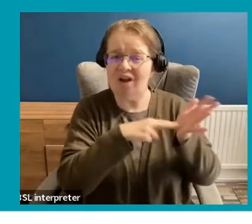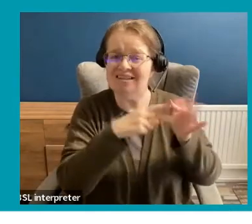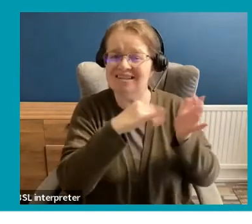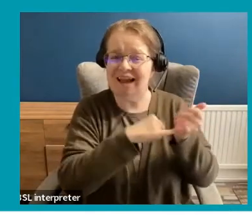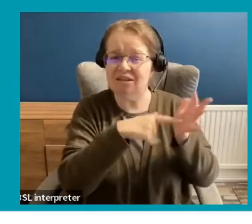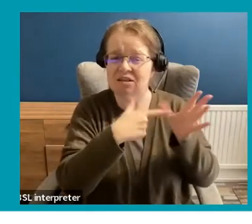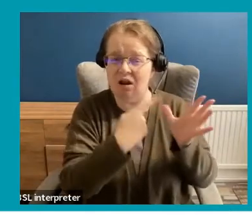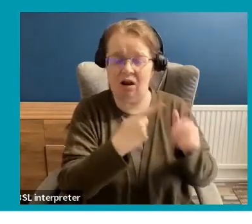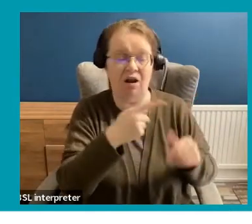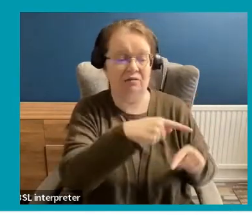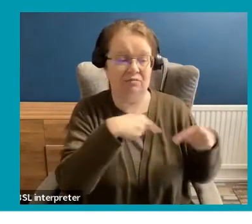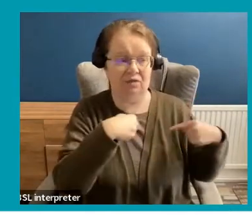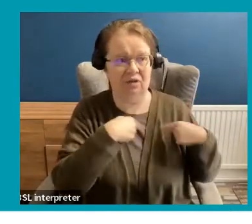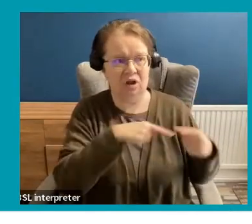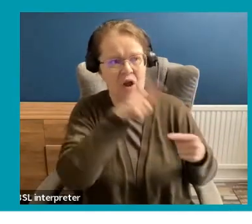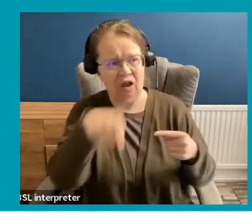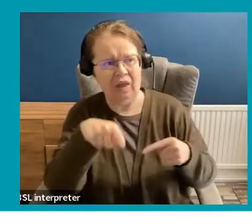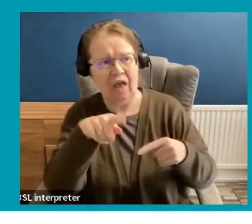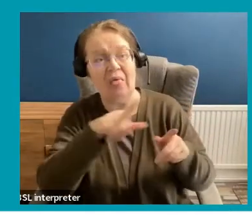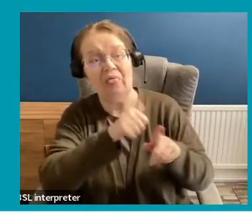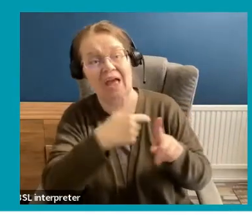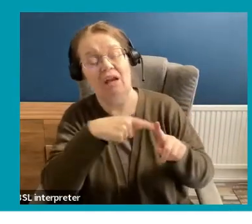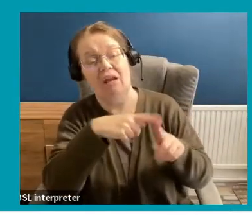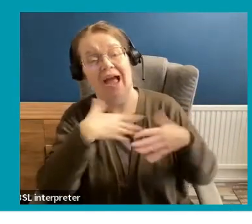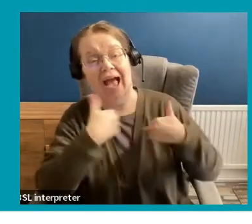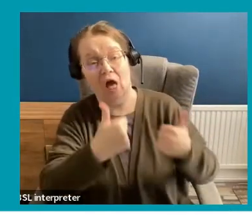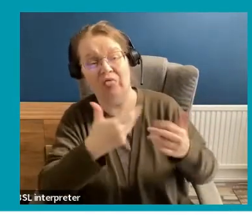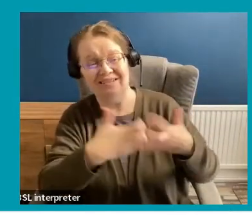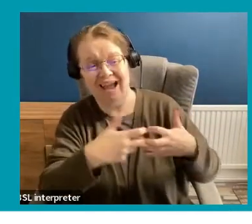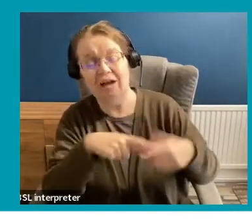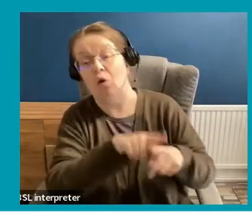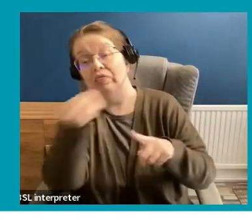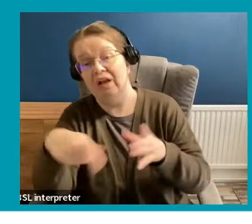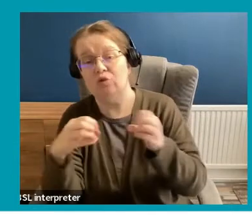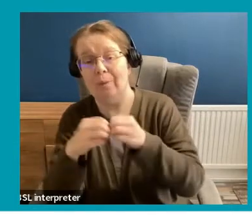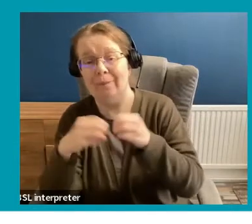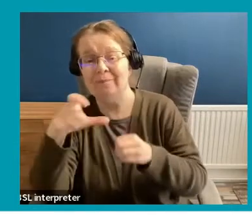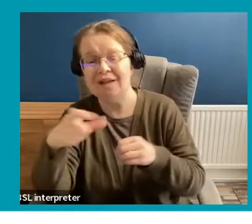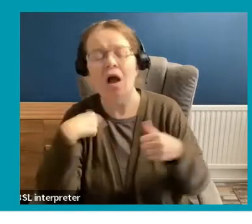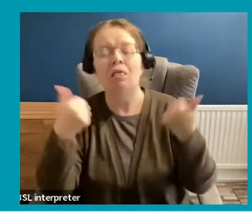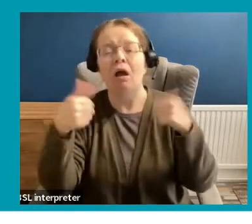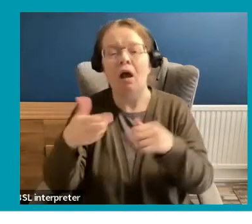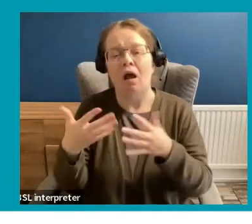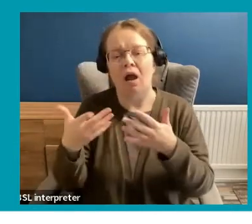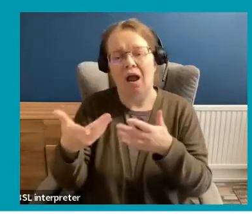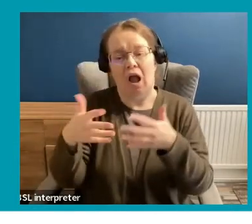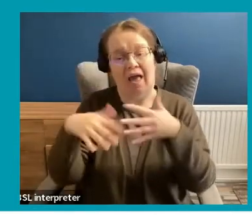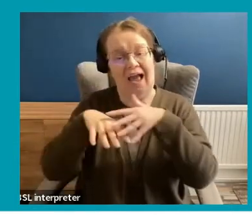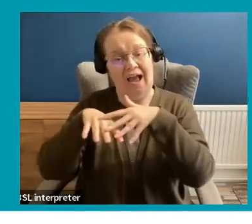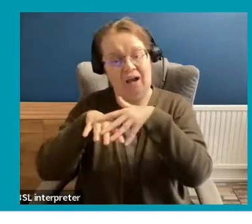And then I went over to the BBC and that is where I got involved in accessibility projects.